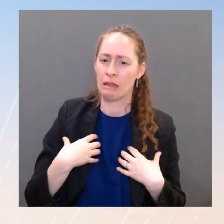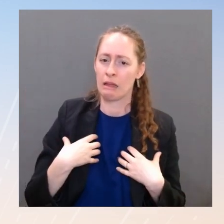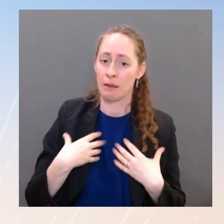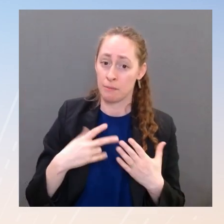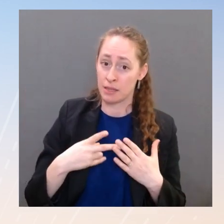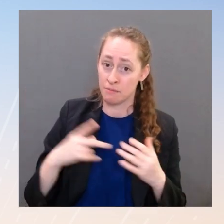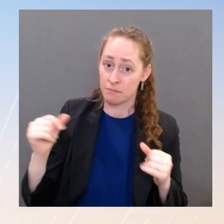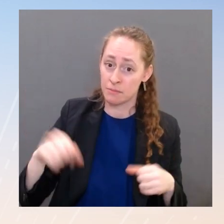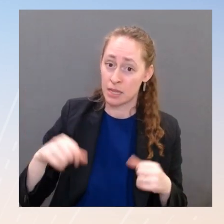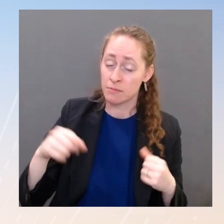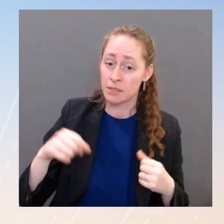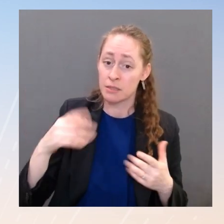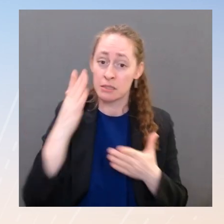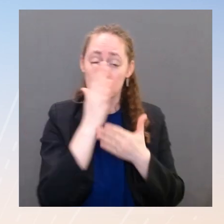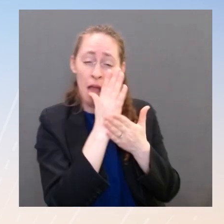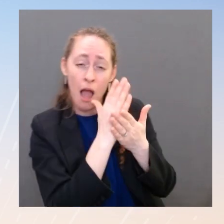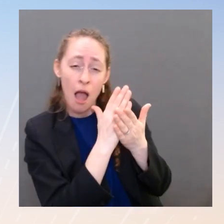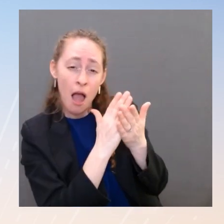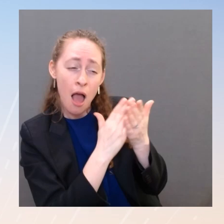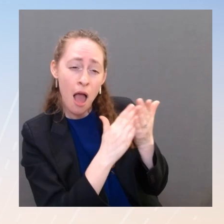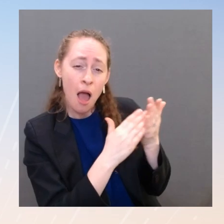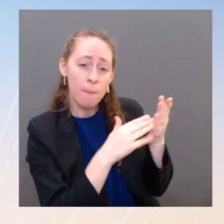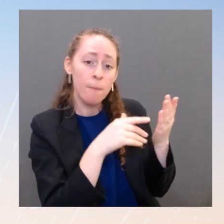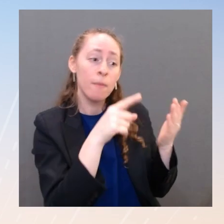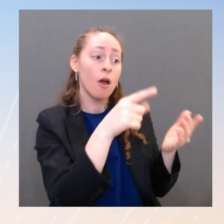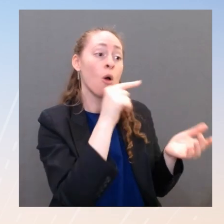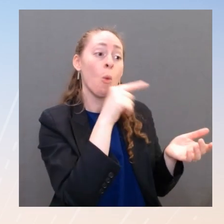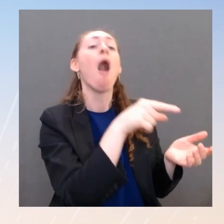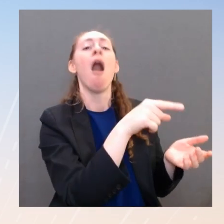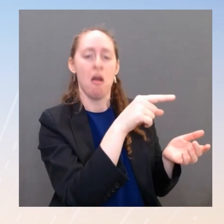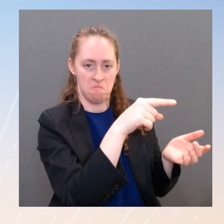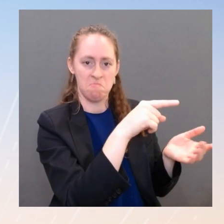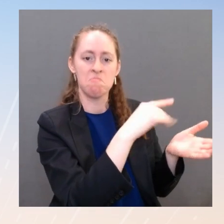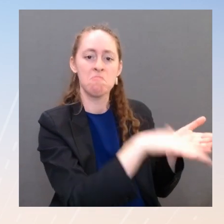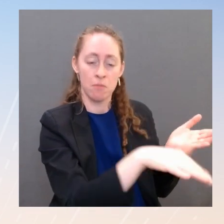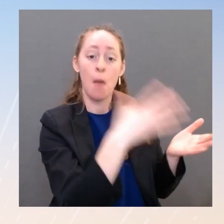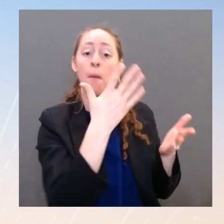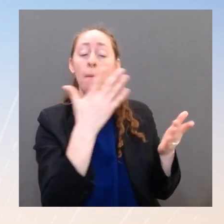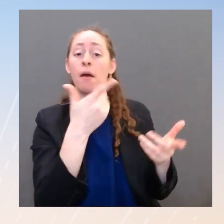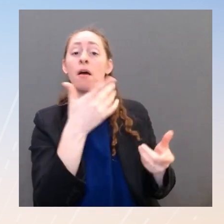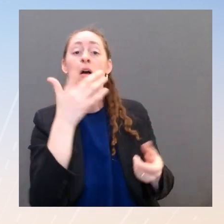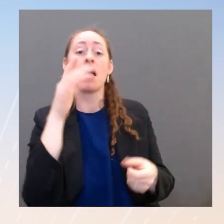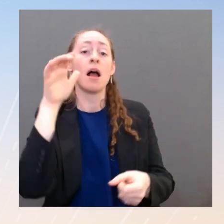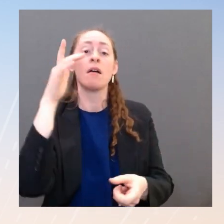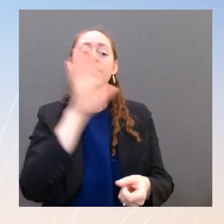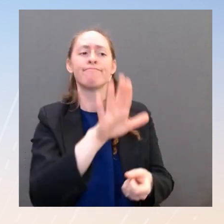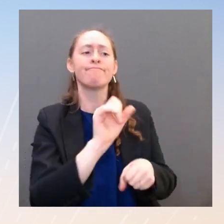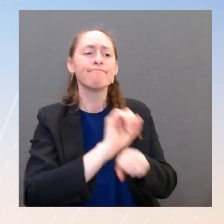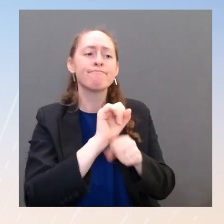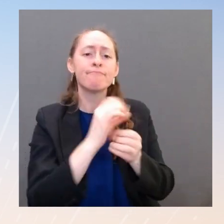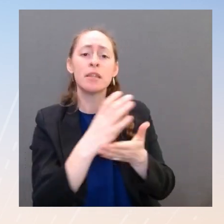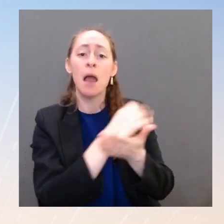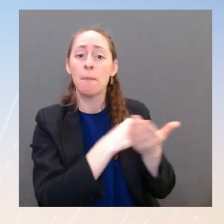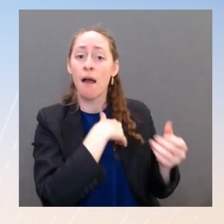of having income caps with any sort of student loan relief? Ms. Psaki: There is. And he has talked about that back to when he ran for President.